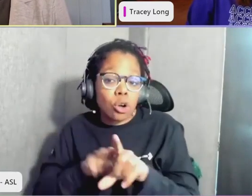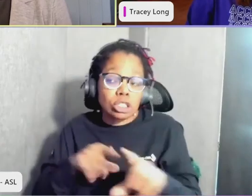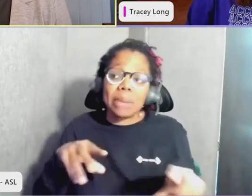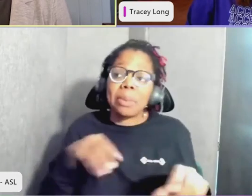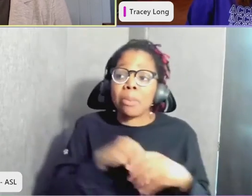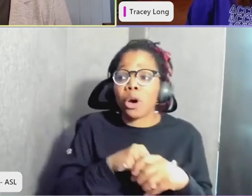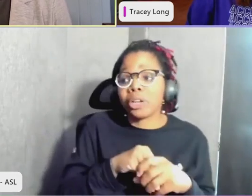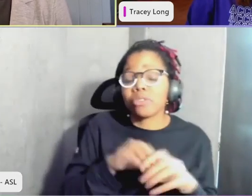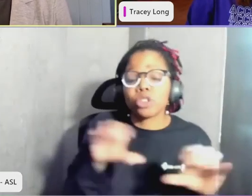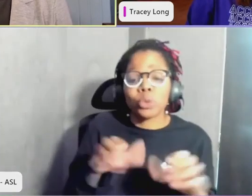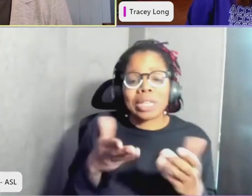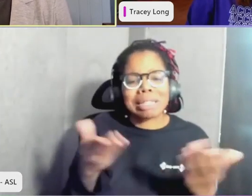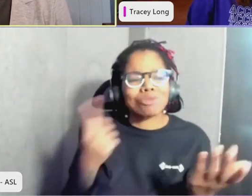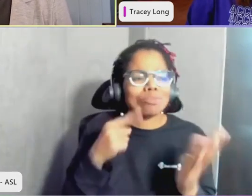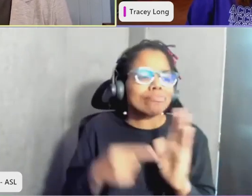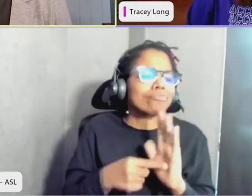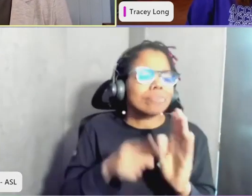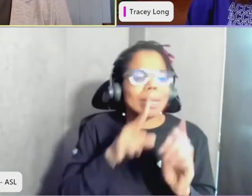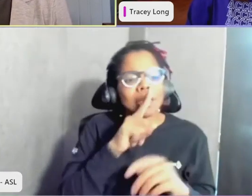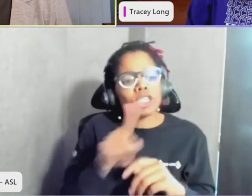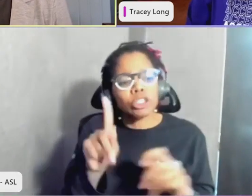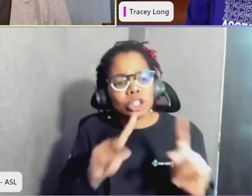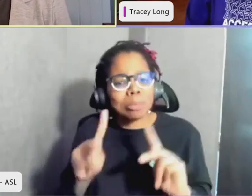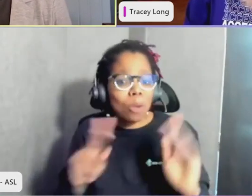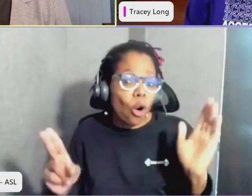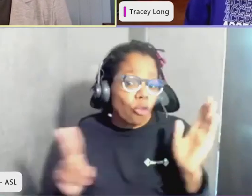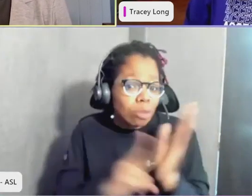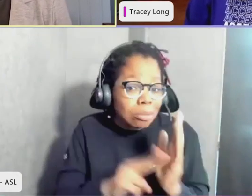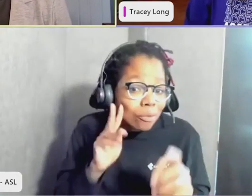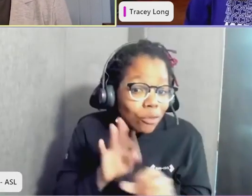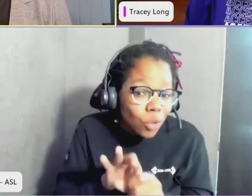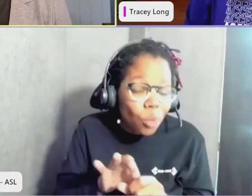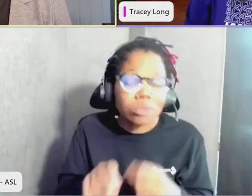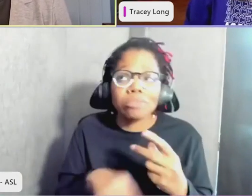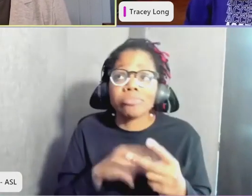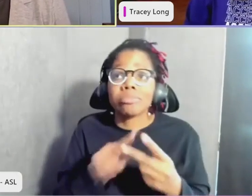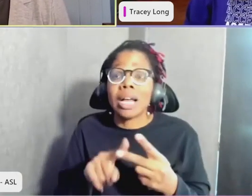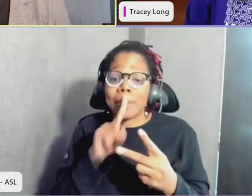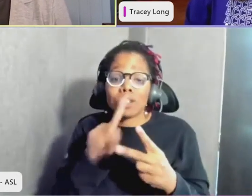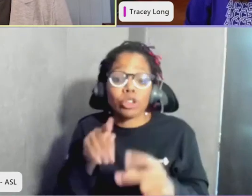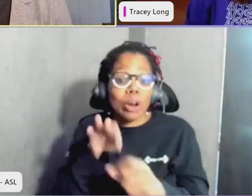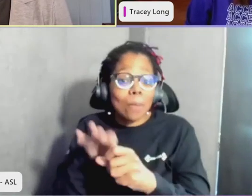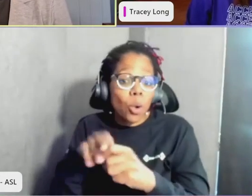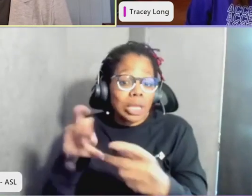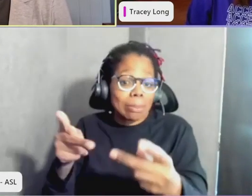government and local government that is not just the election office coming to be part of the communications